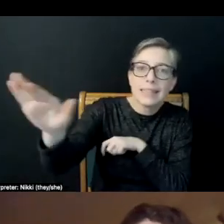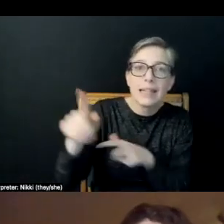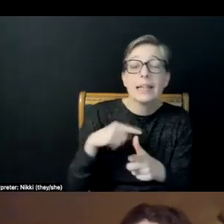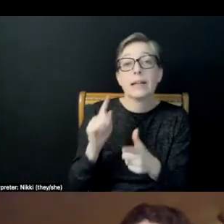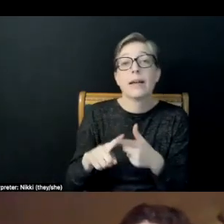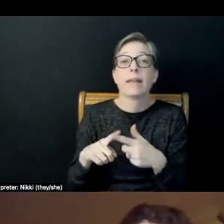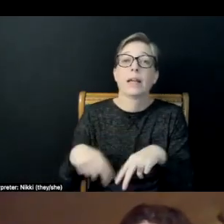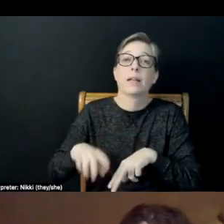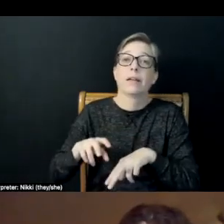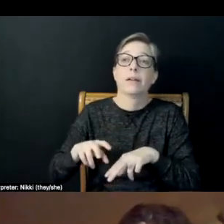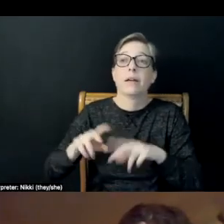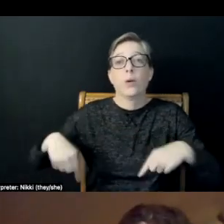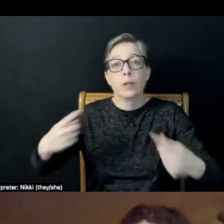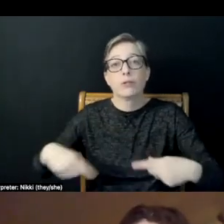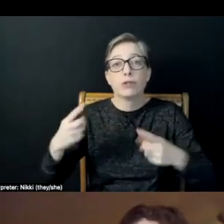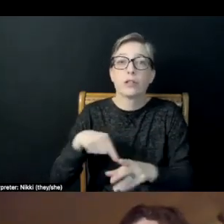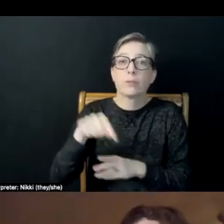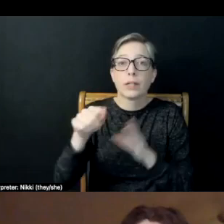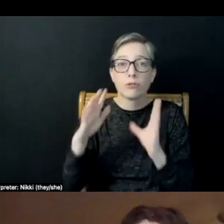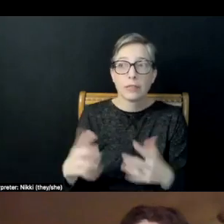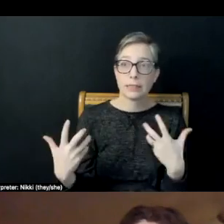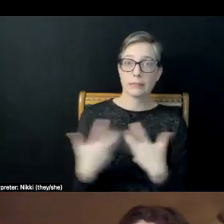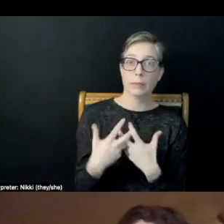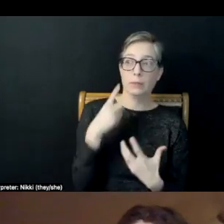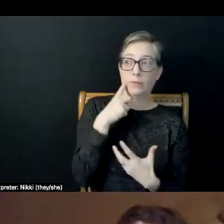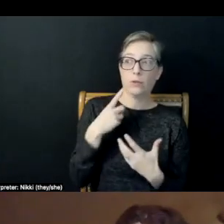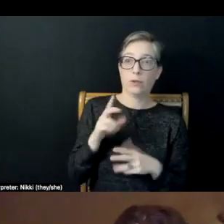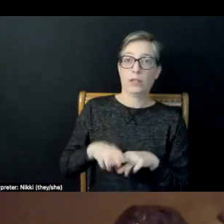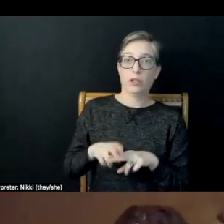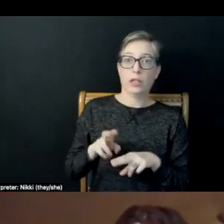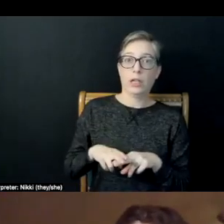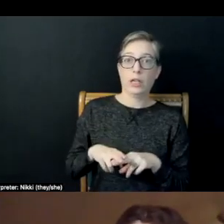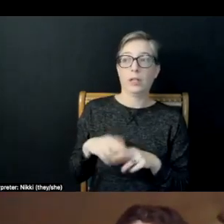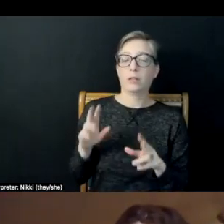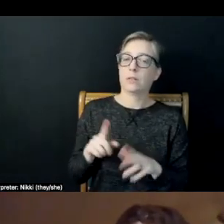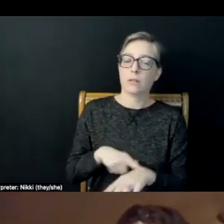It's a long process. It's been eight months since I got the chair and I'm still